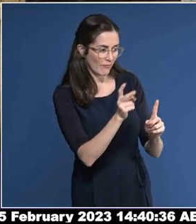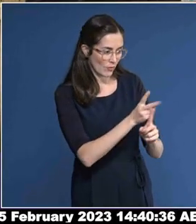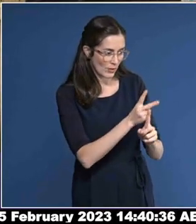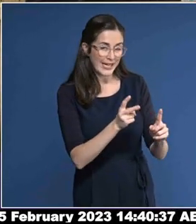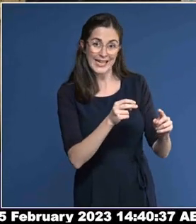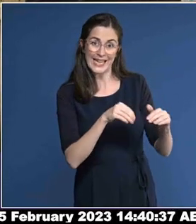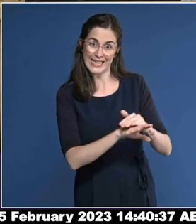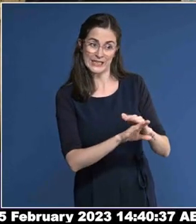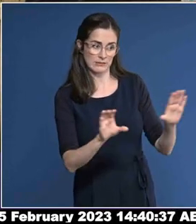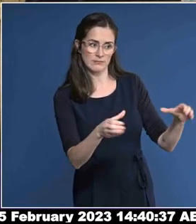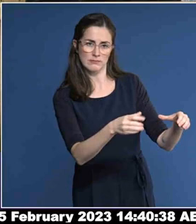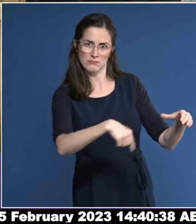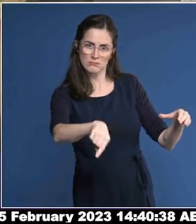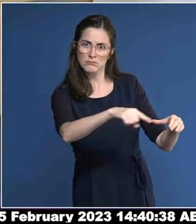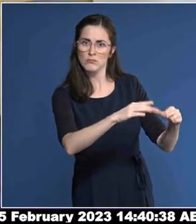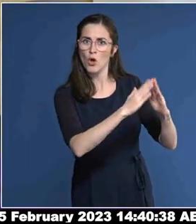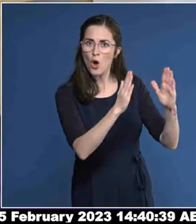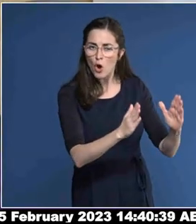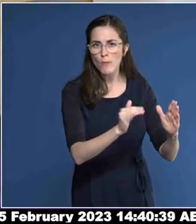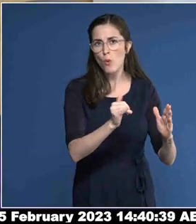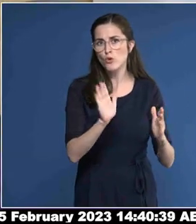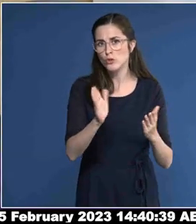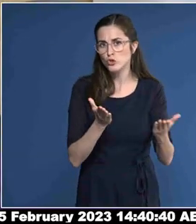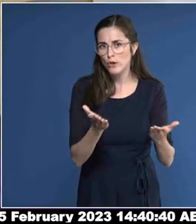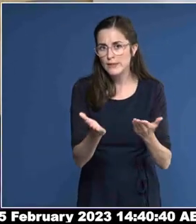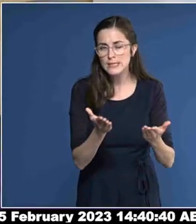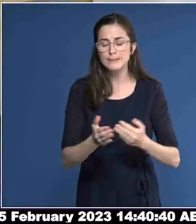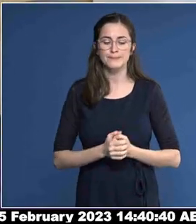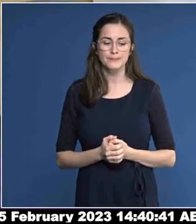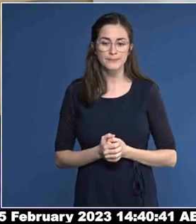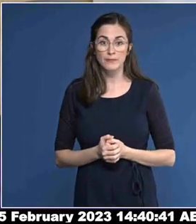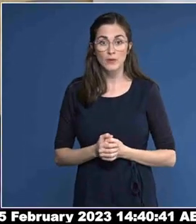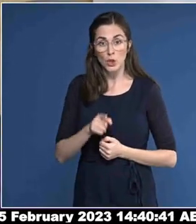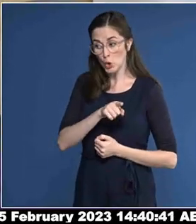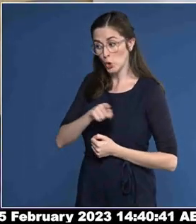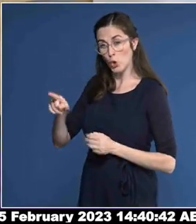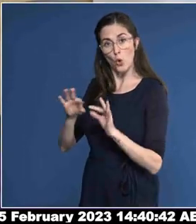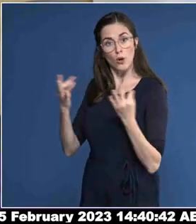the services, is, as service providers, you have an obligation to ensure that those